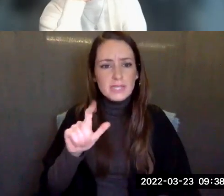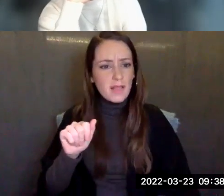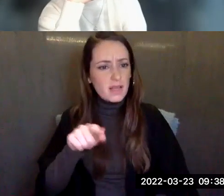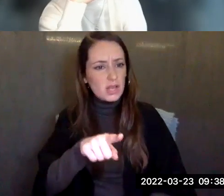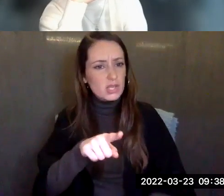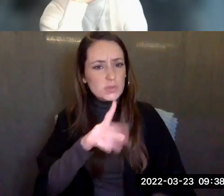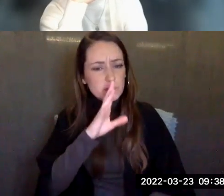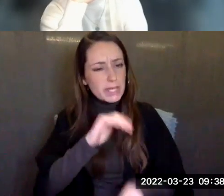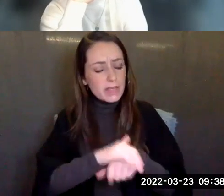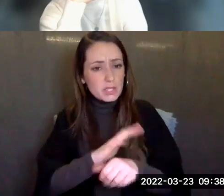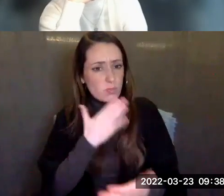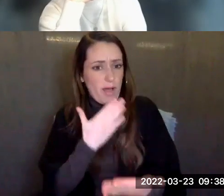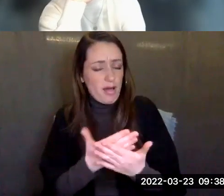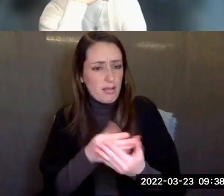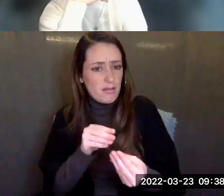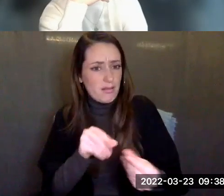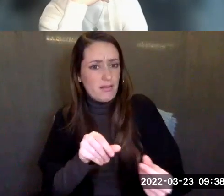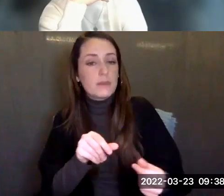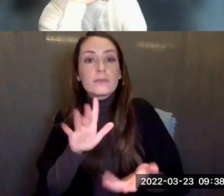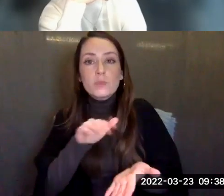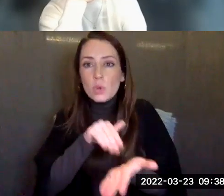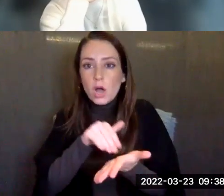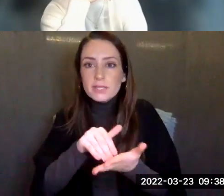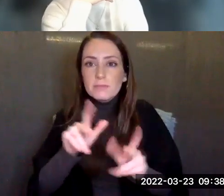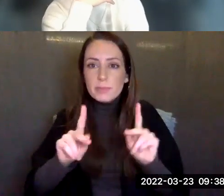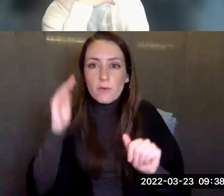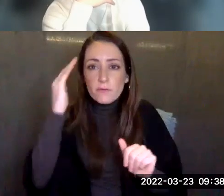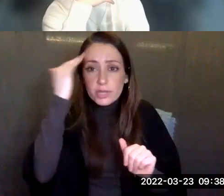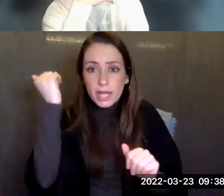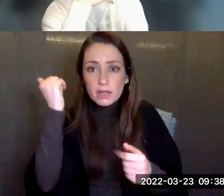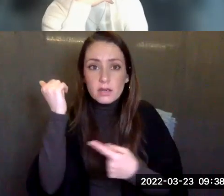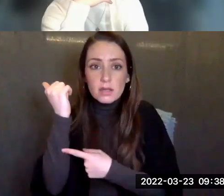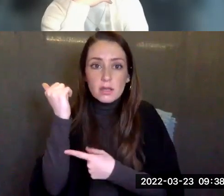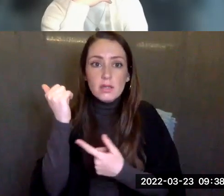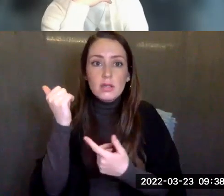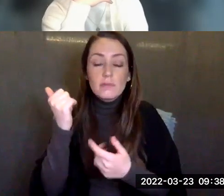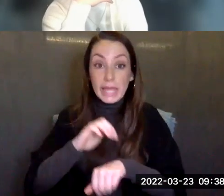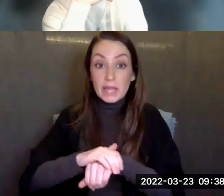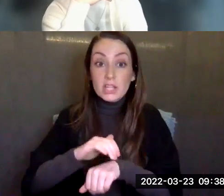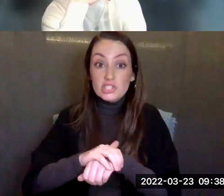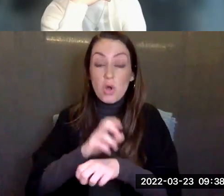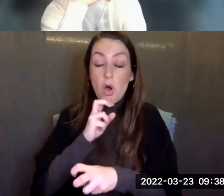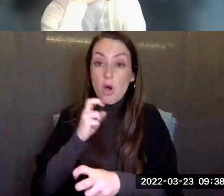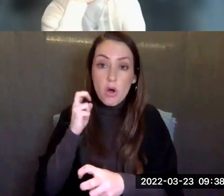I think lot of times people forget that it's very hard English is a hard language.